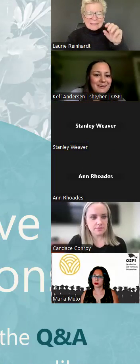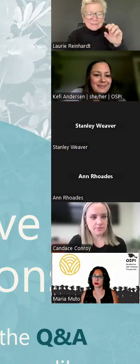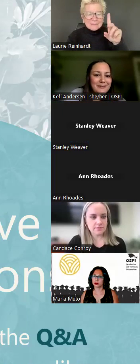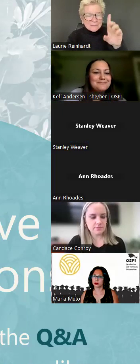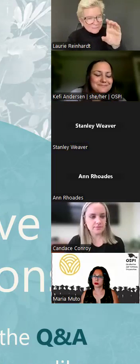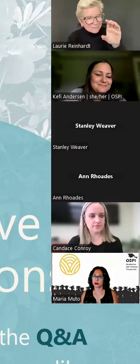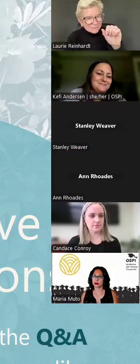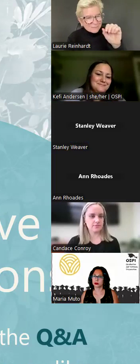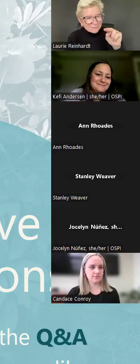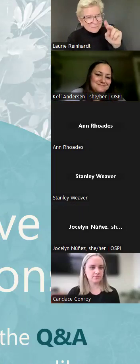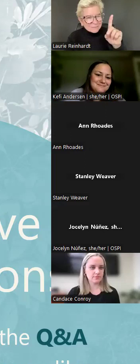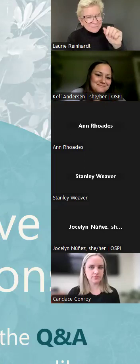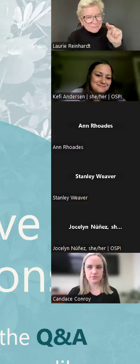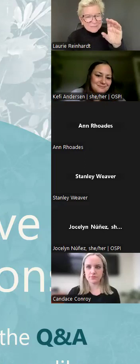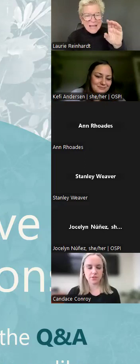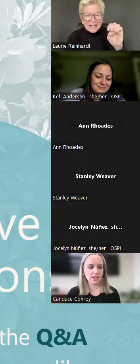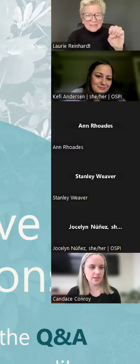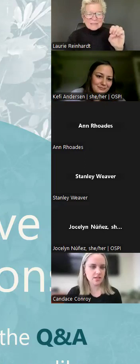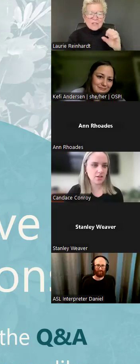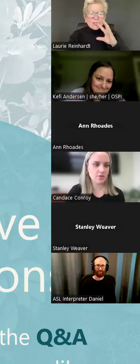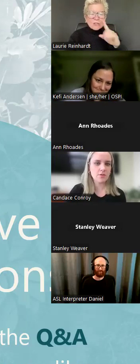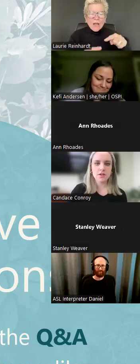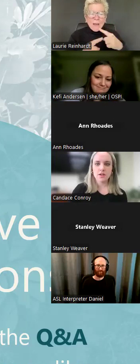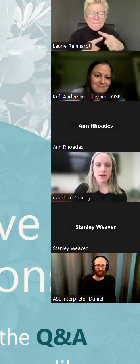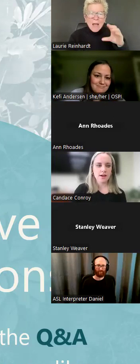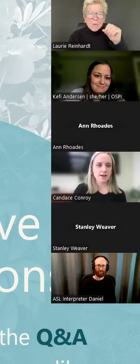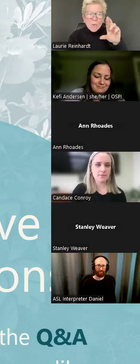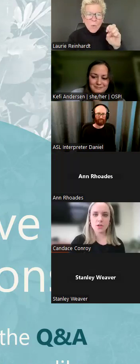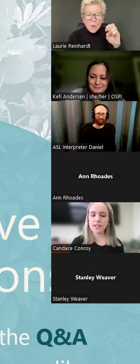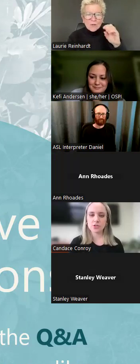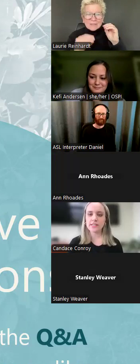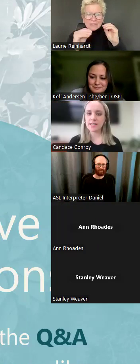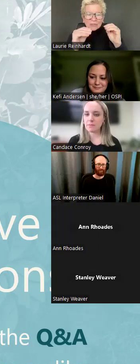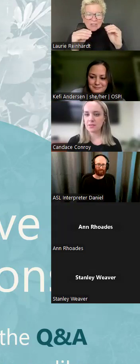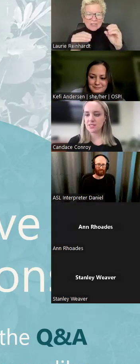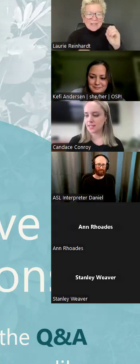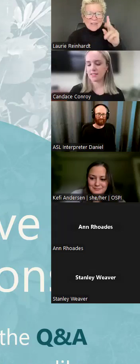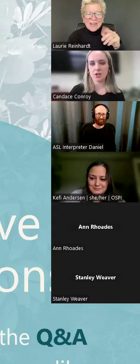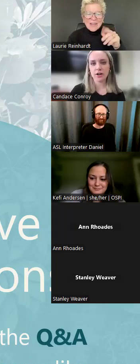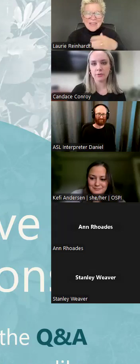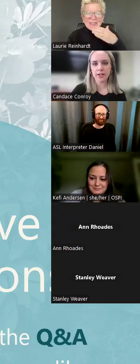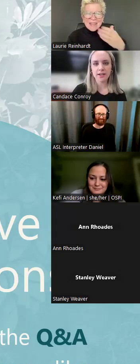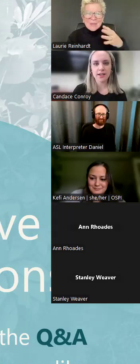yeah you're up. Great, thank you. Okay, so again my name is Candace Conrad. I